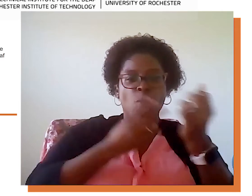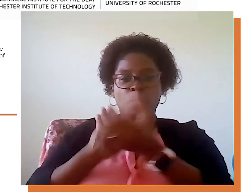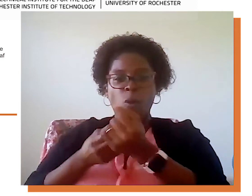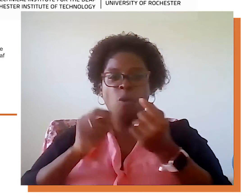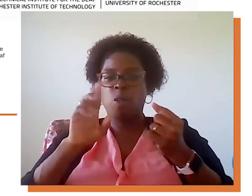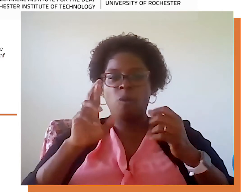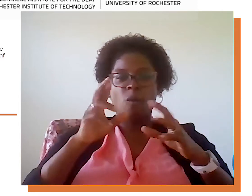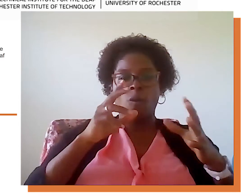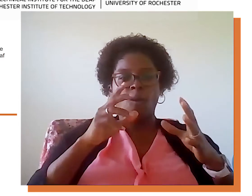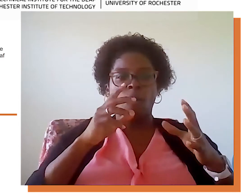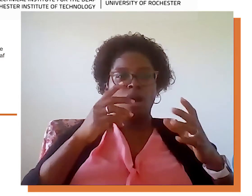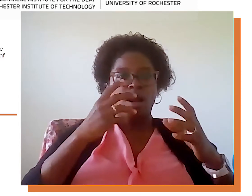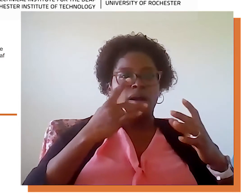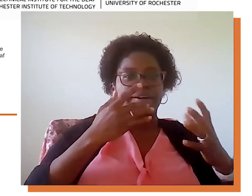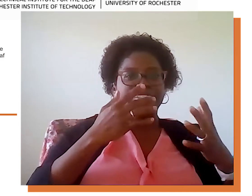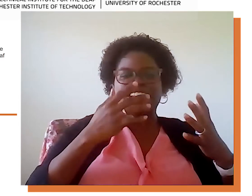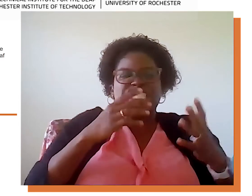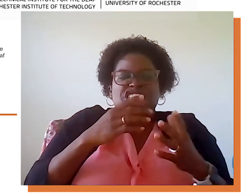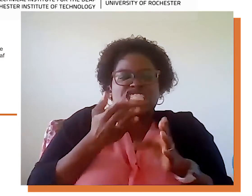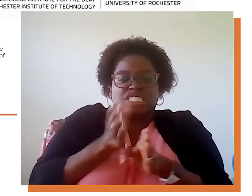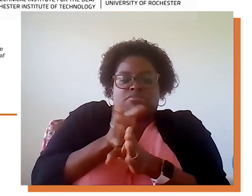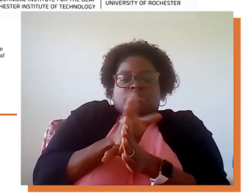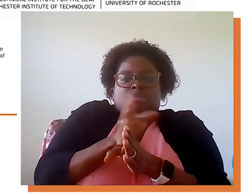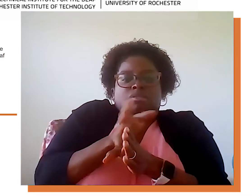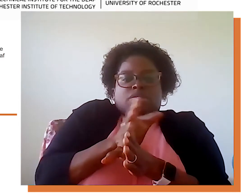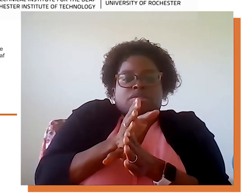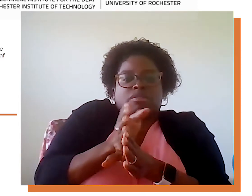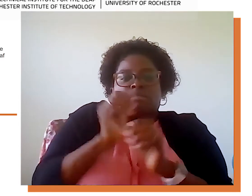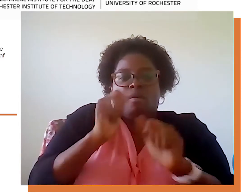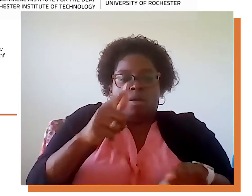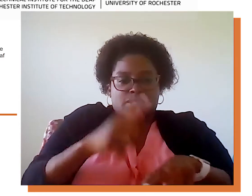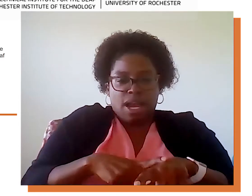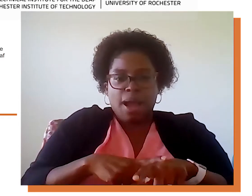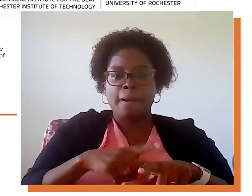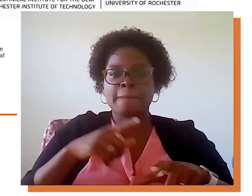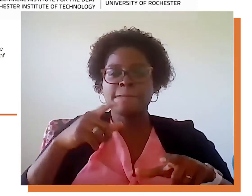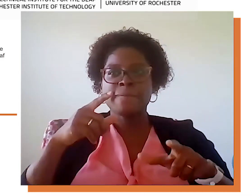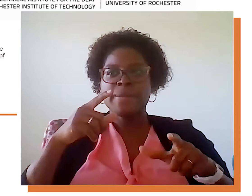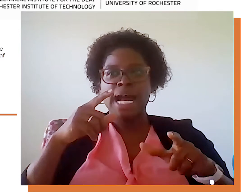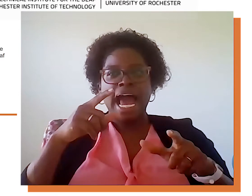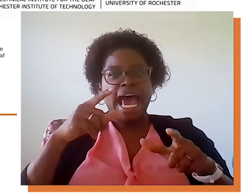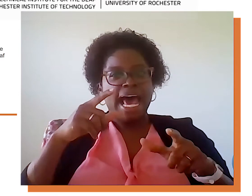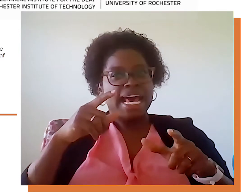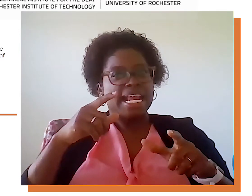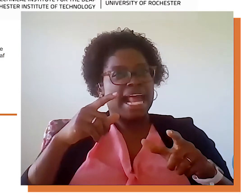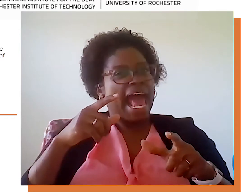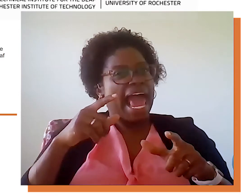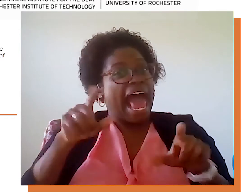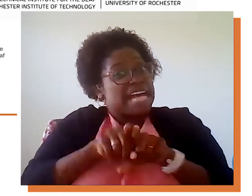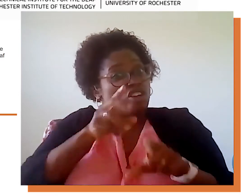that they're somewhere in between the deaf world and the hearing world, and they often feel that.